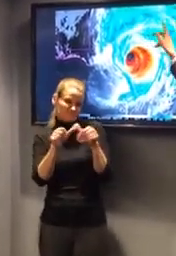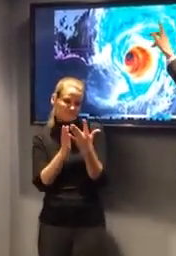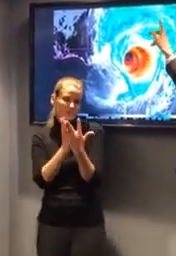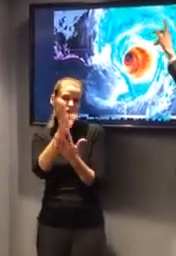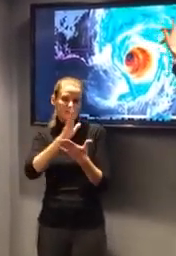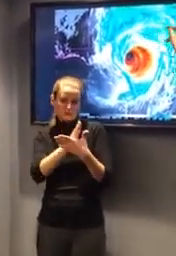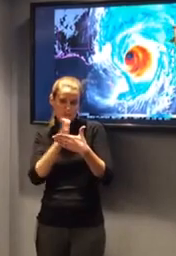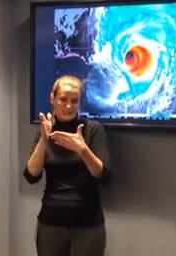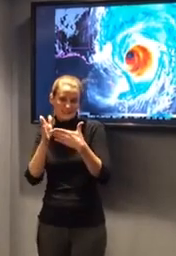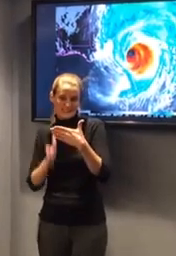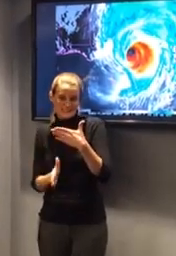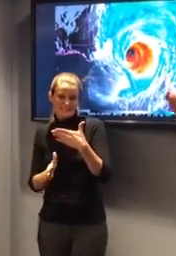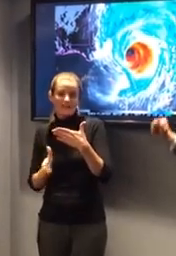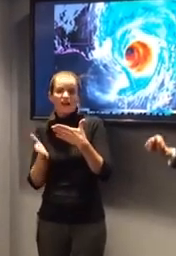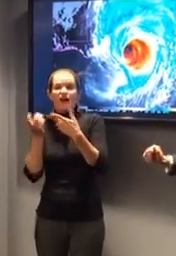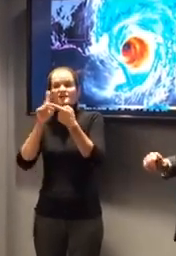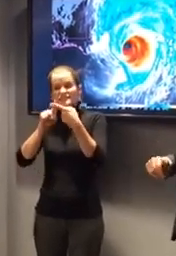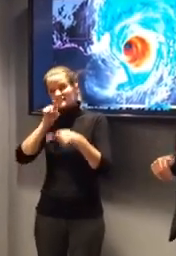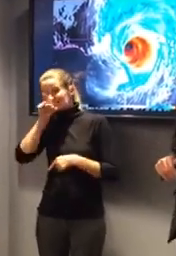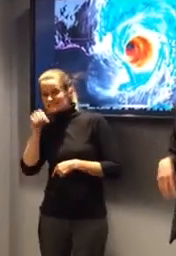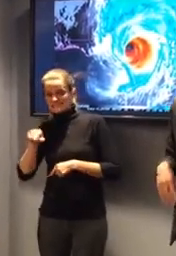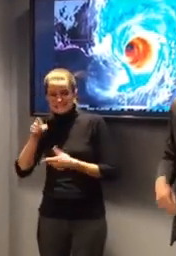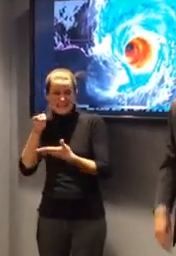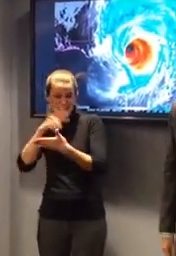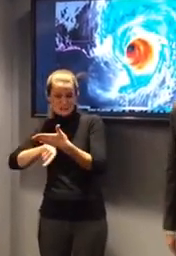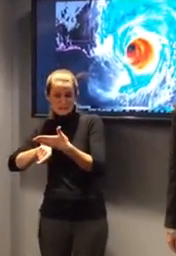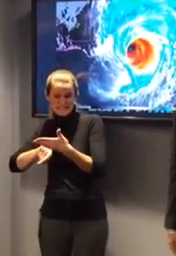will eventually move its way away from the United States.